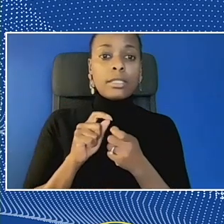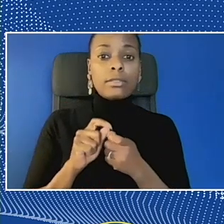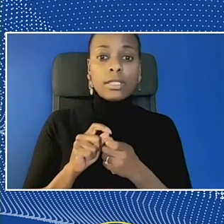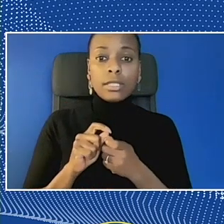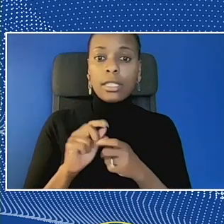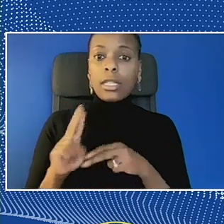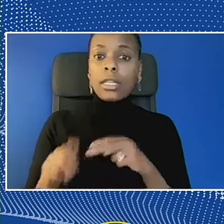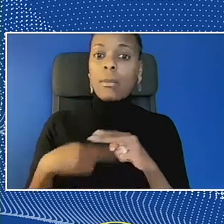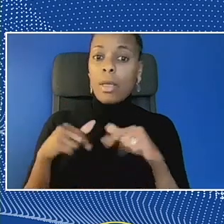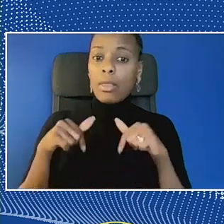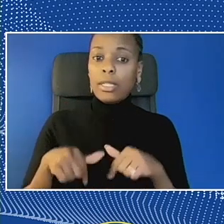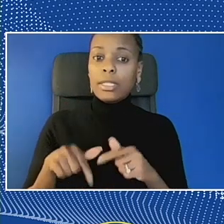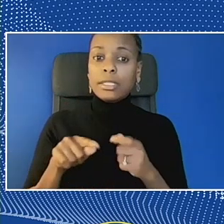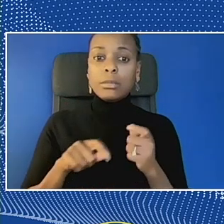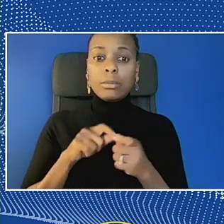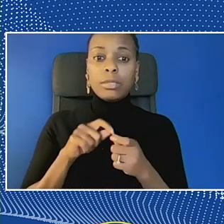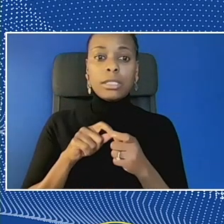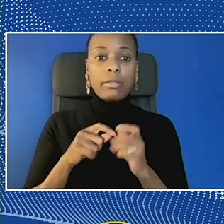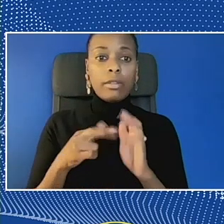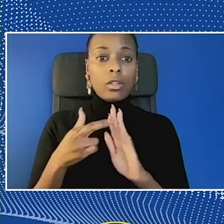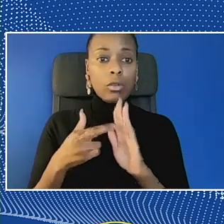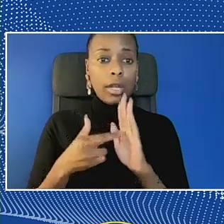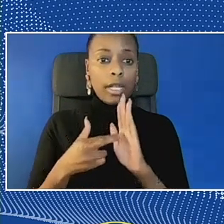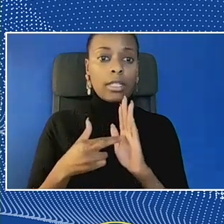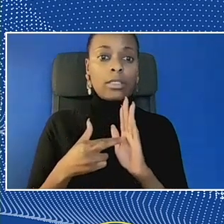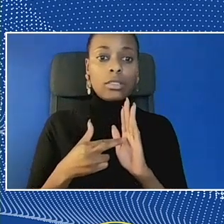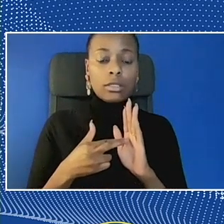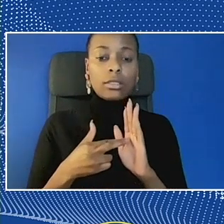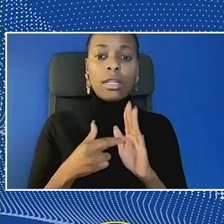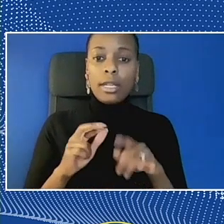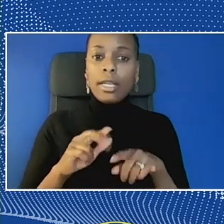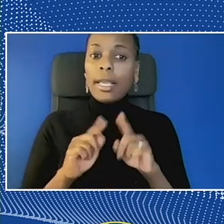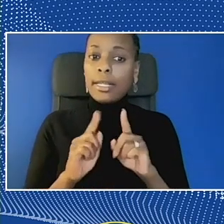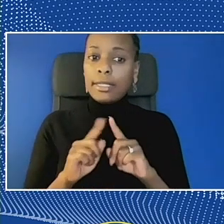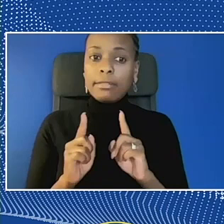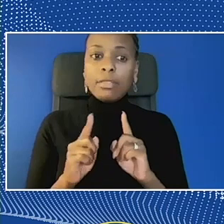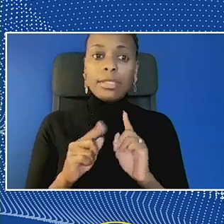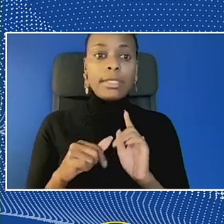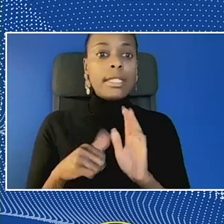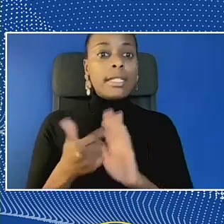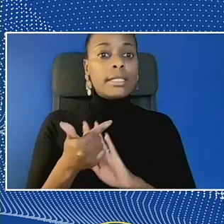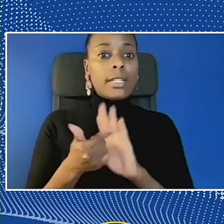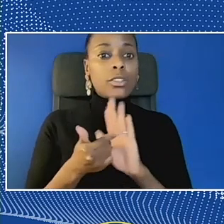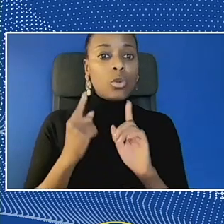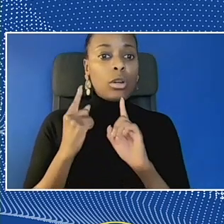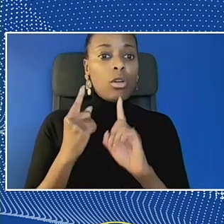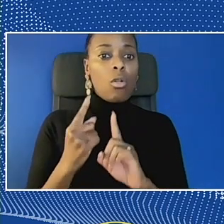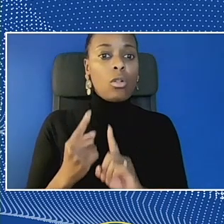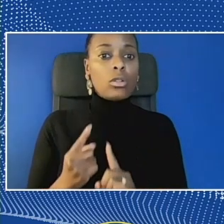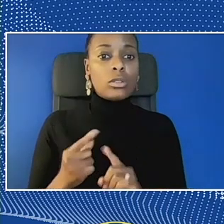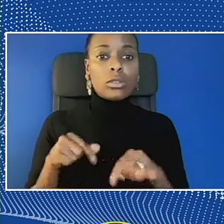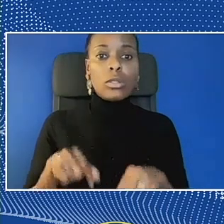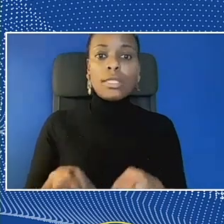particular regulations and different statutory goals. Right? So this is about offering borrowers